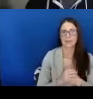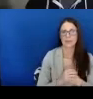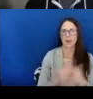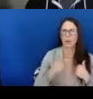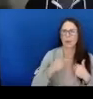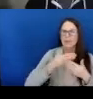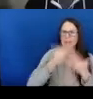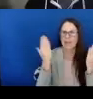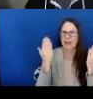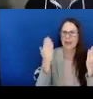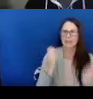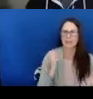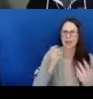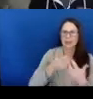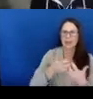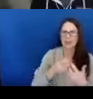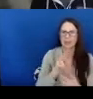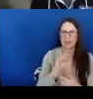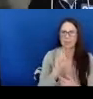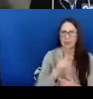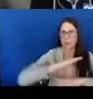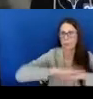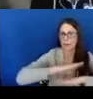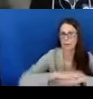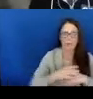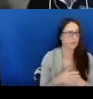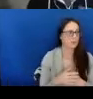virtual platforms so when education moved initially online.